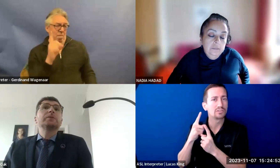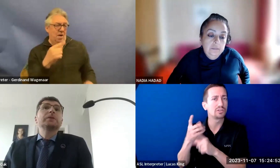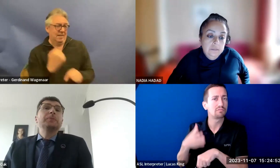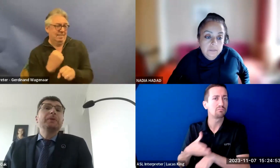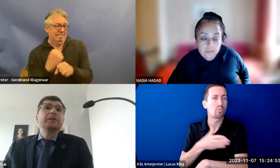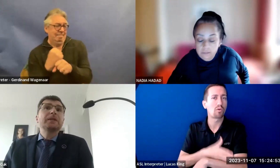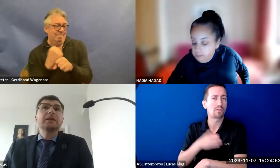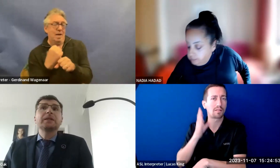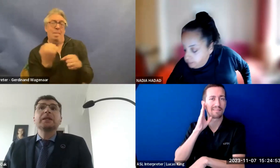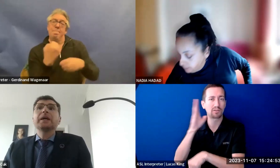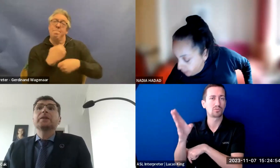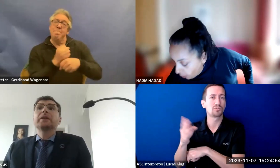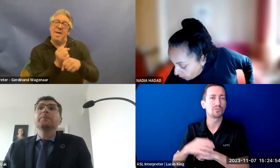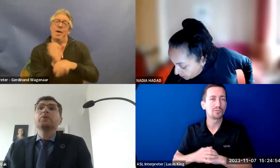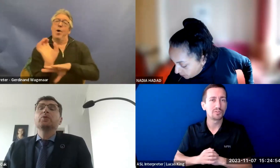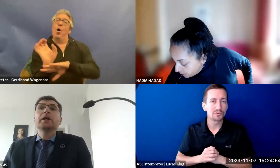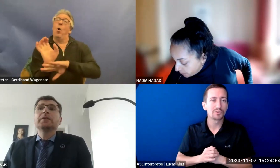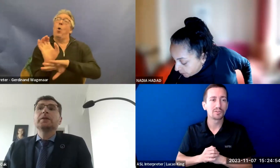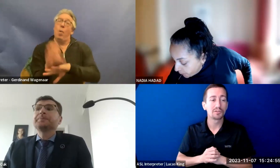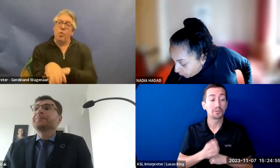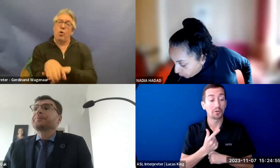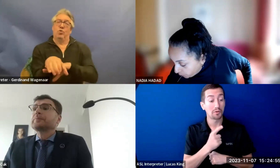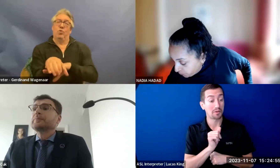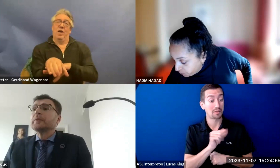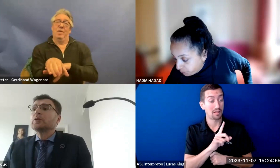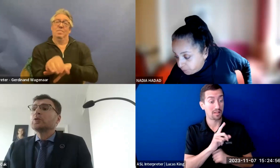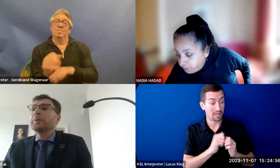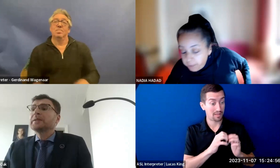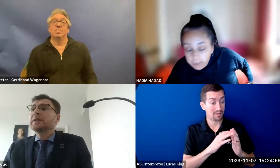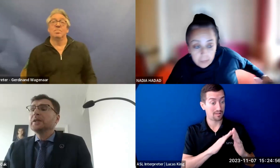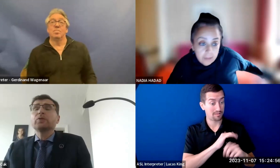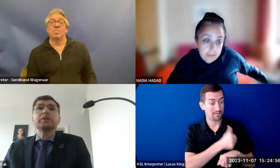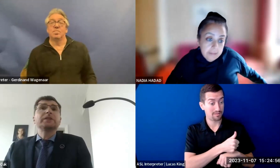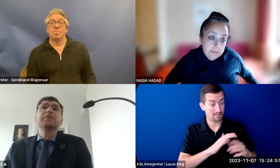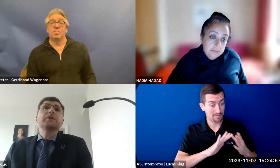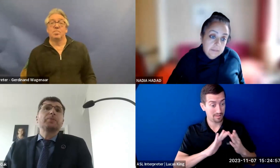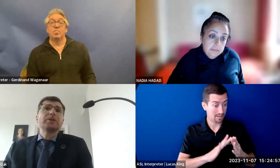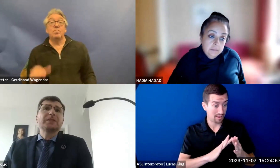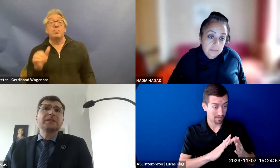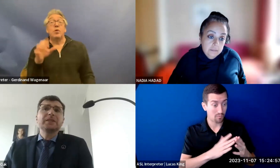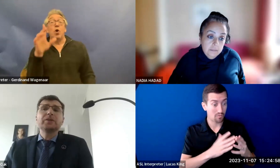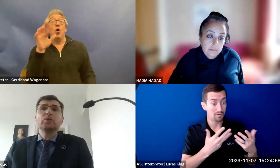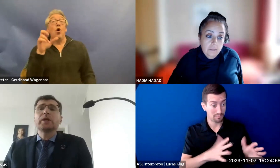Besides that, GLAD came together to influence different UN processes,